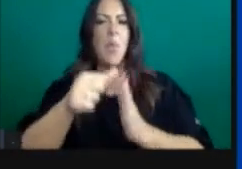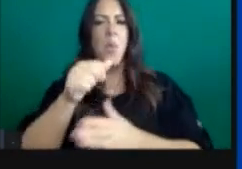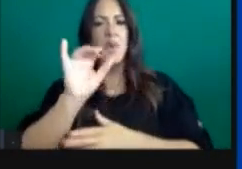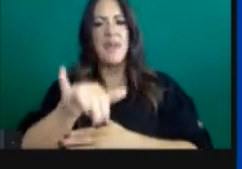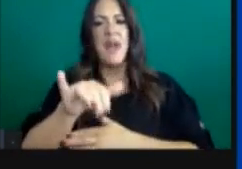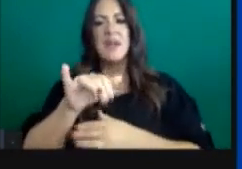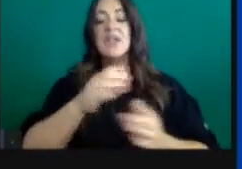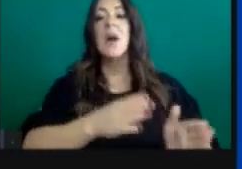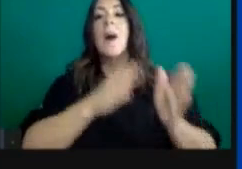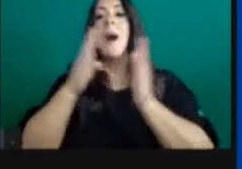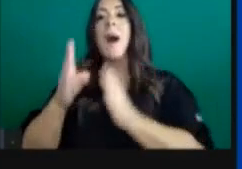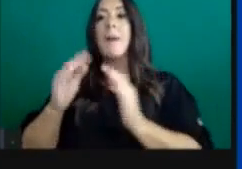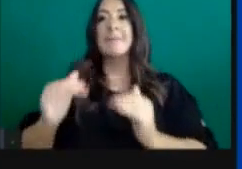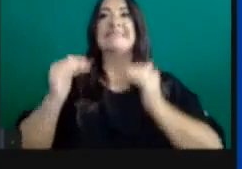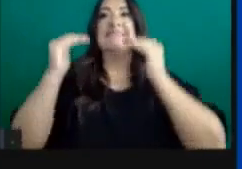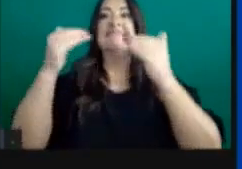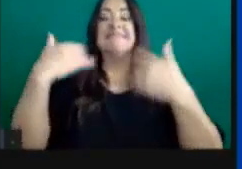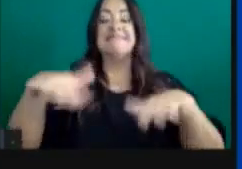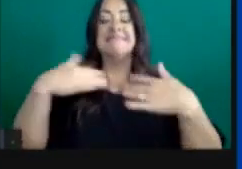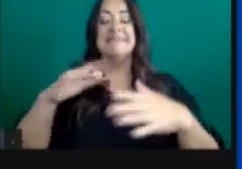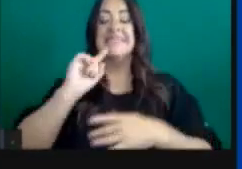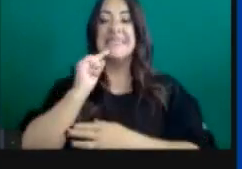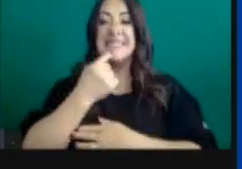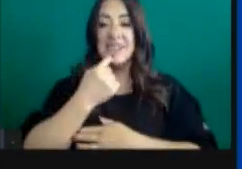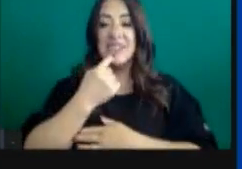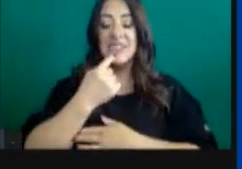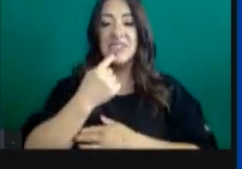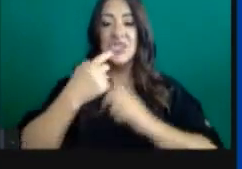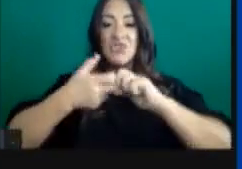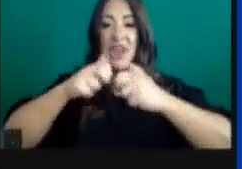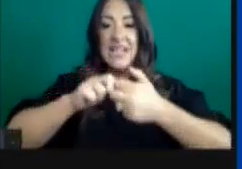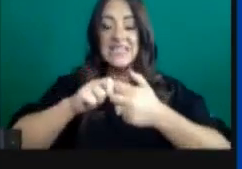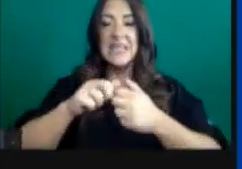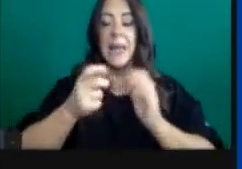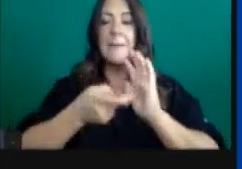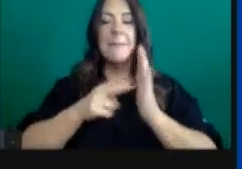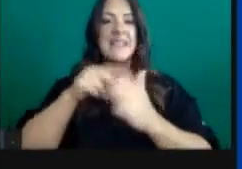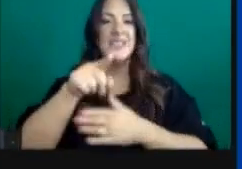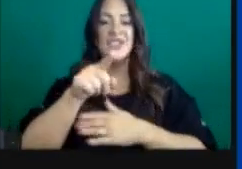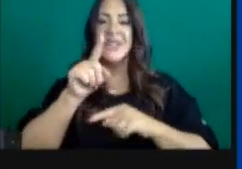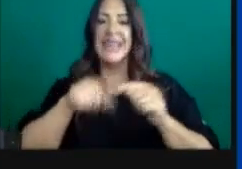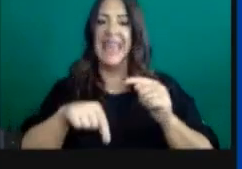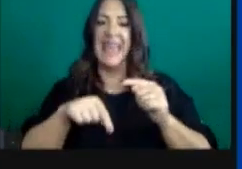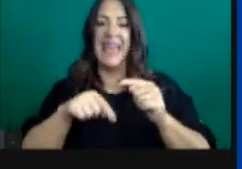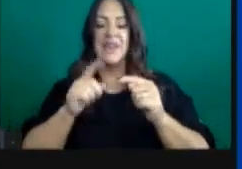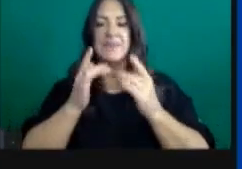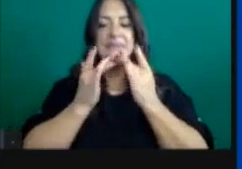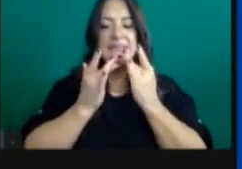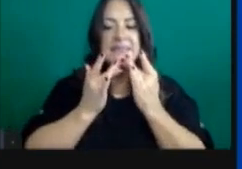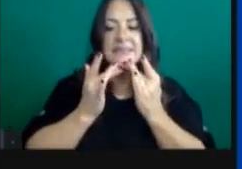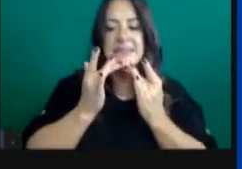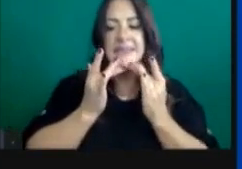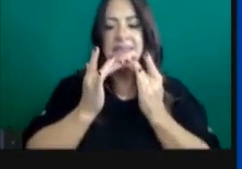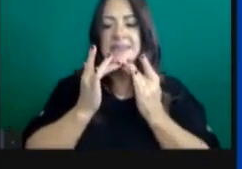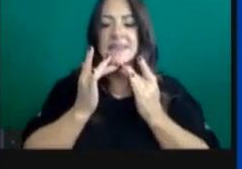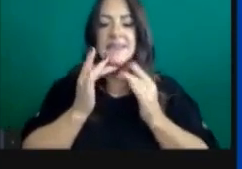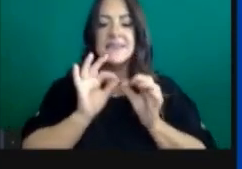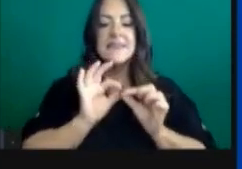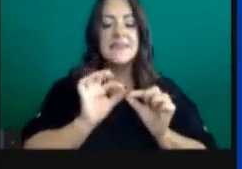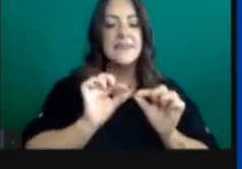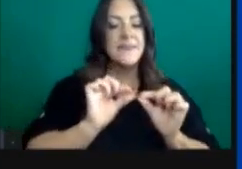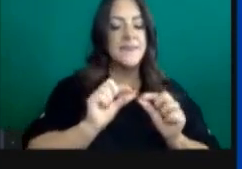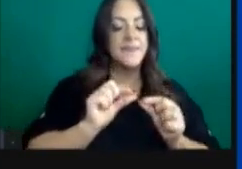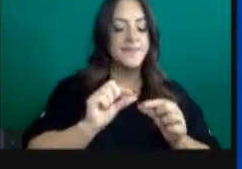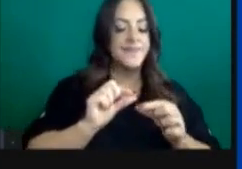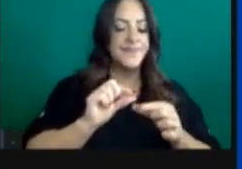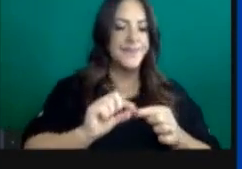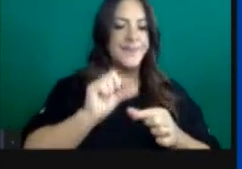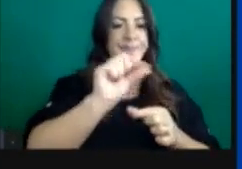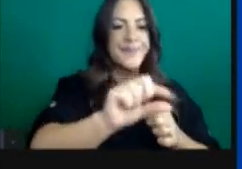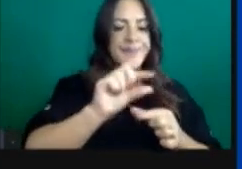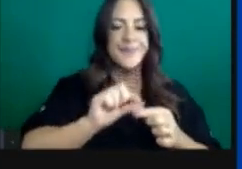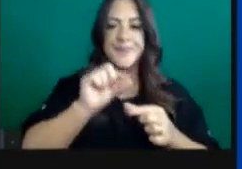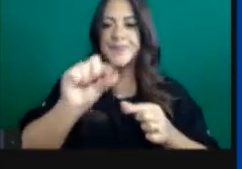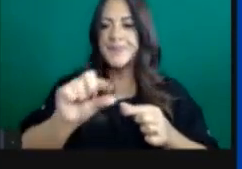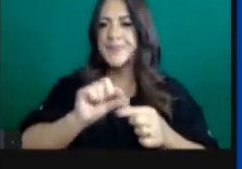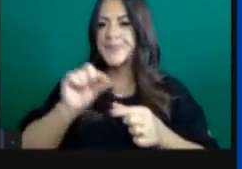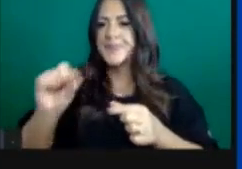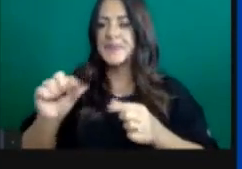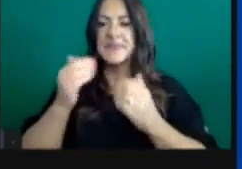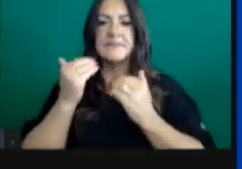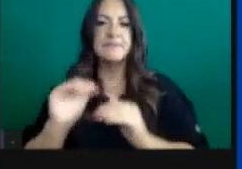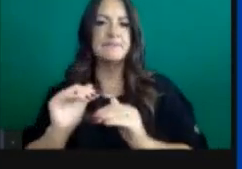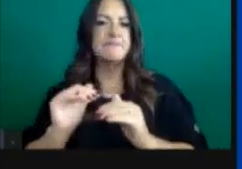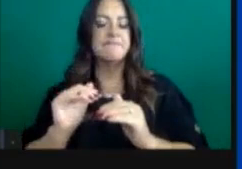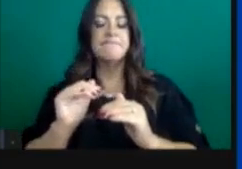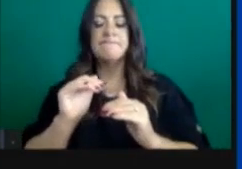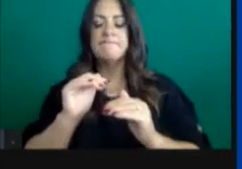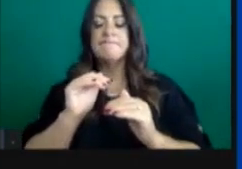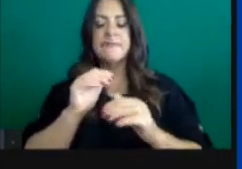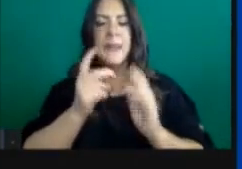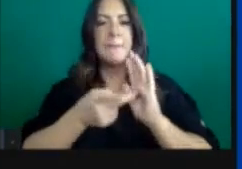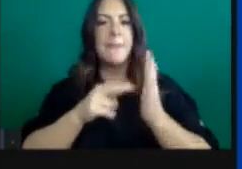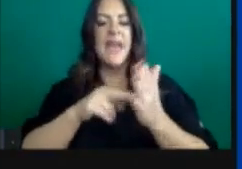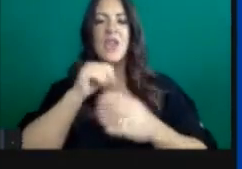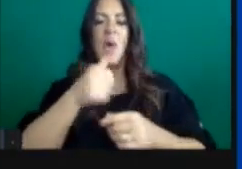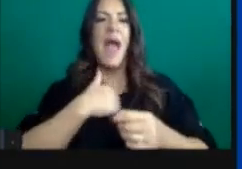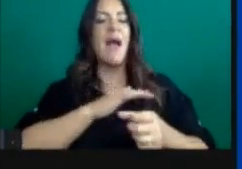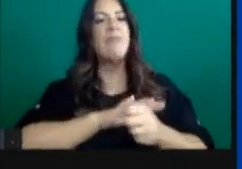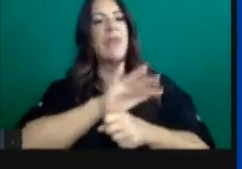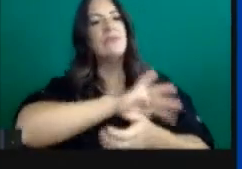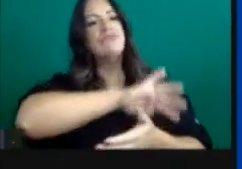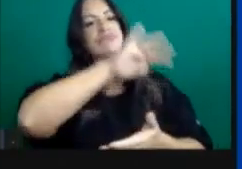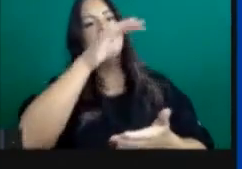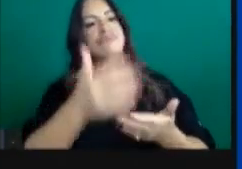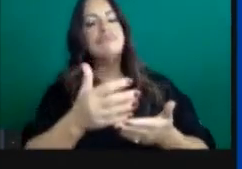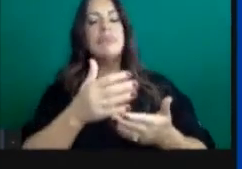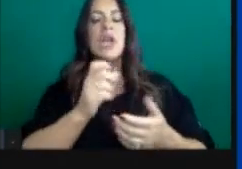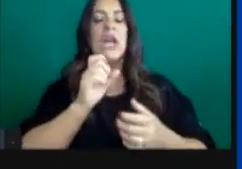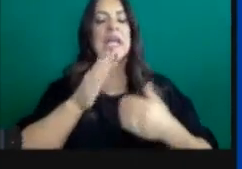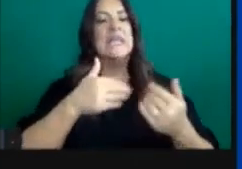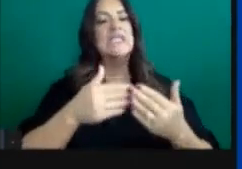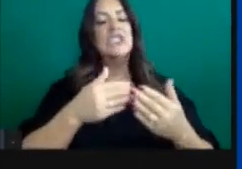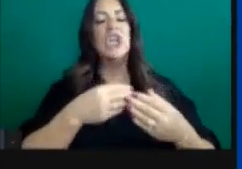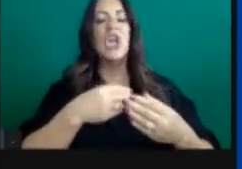I AM GOING TO USE THE WORD THAT IS IMPORTANT TO EMPHASIZE IN CRISIS CARE, YOU ARE IN SITUATIONS WHERE YOU HAVE TO RATION CERTAIN SUPPLIES AND EVEN IN A CASE WHERE YOU MAY HAVE TO